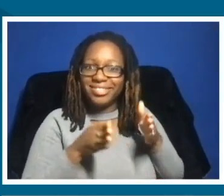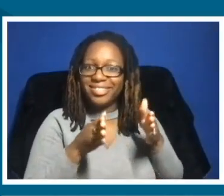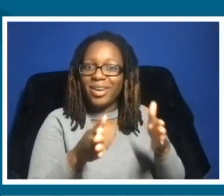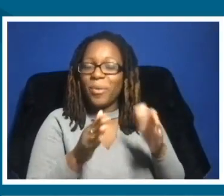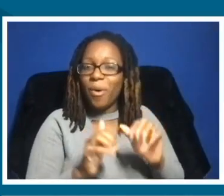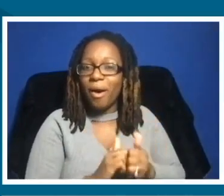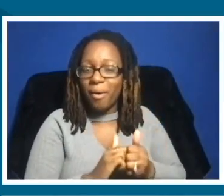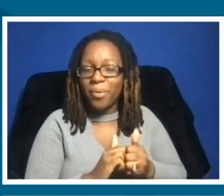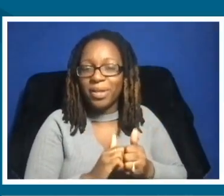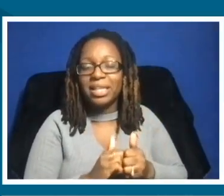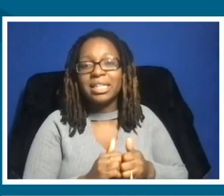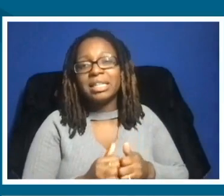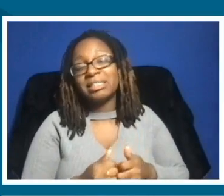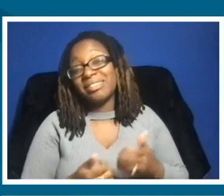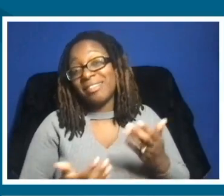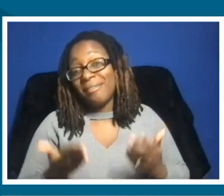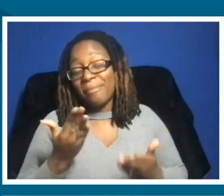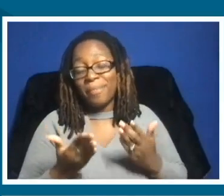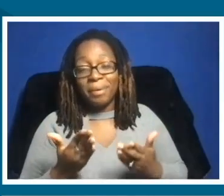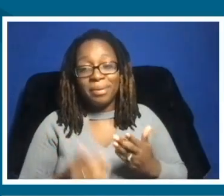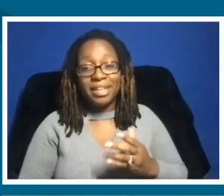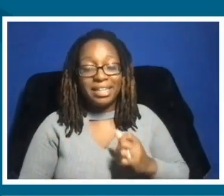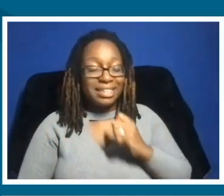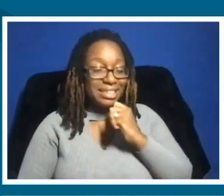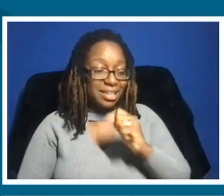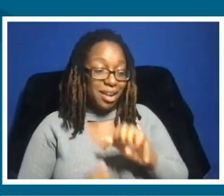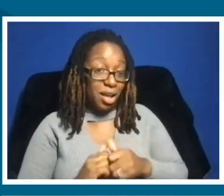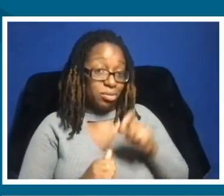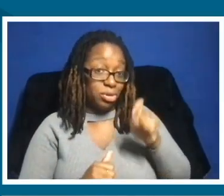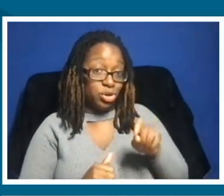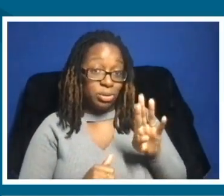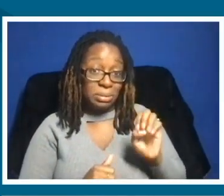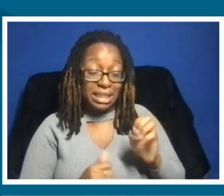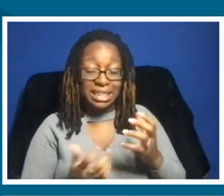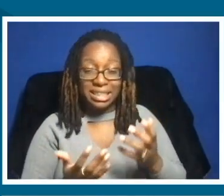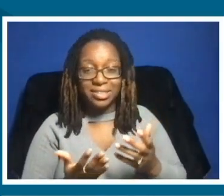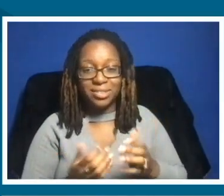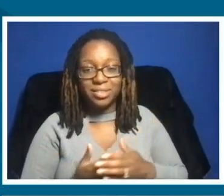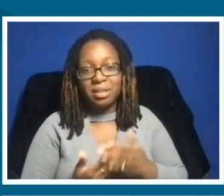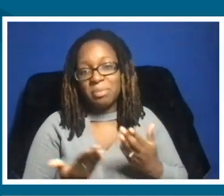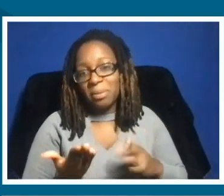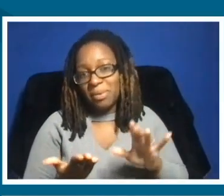it maybe is not uh how it should be